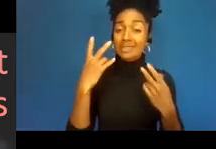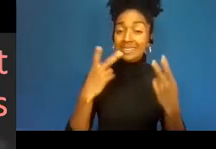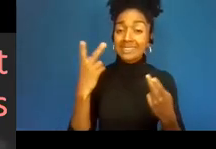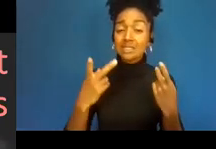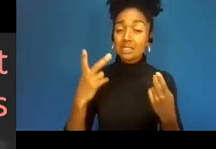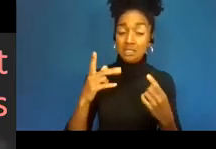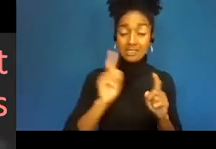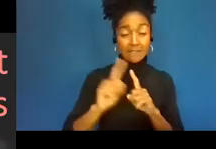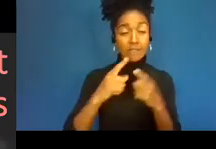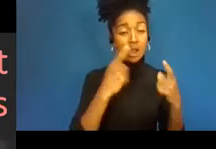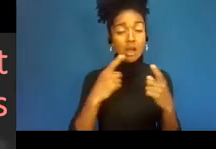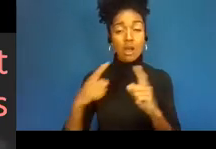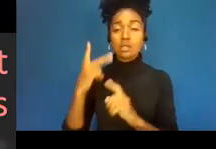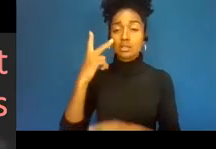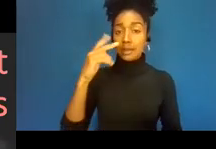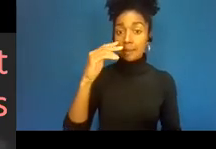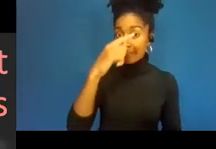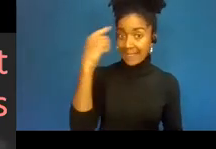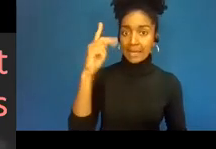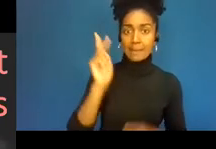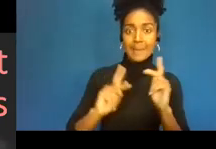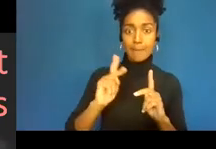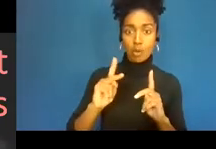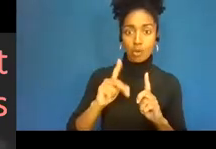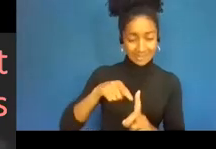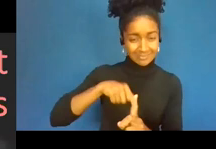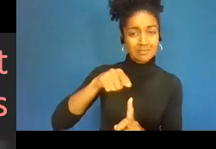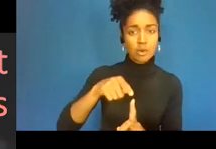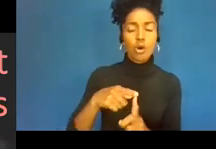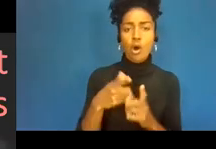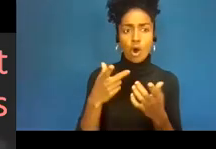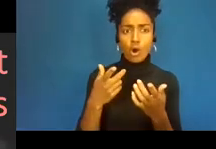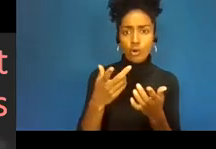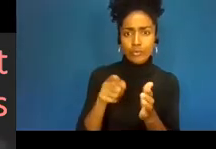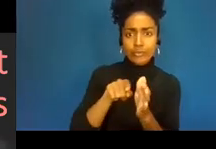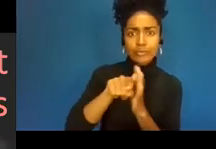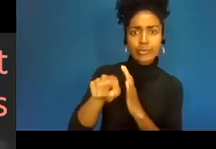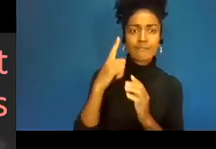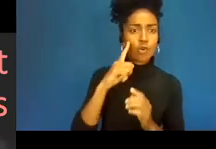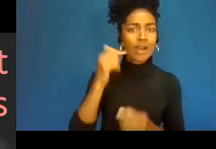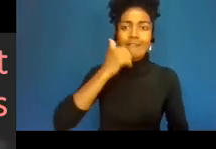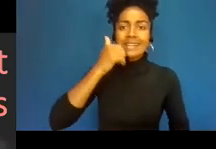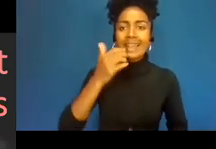are losing their lives for doing normal everyday things. And in this instance, she was in her own home